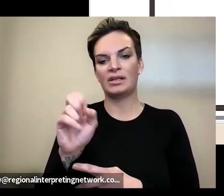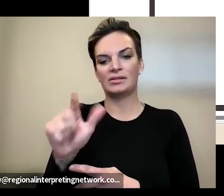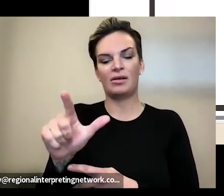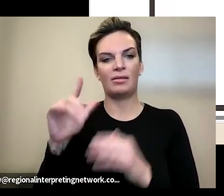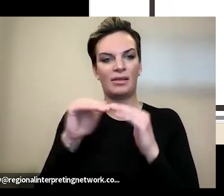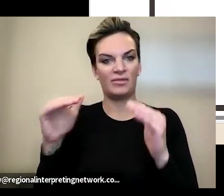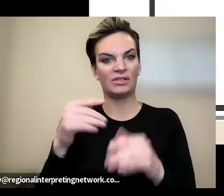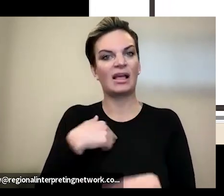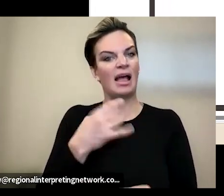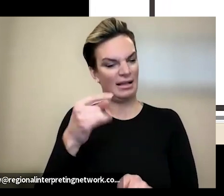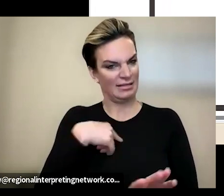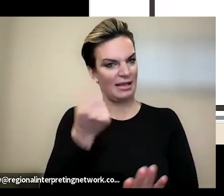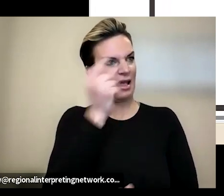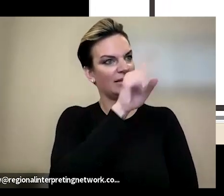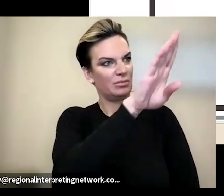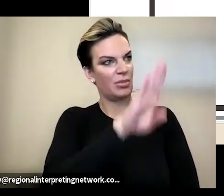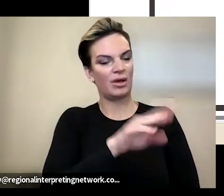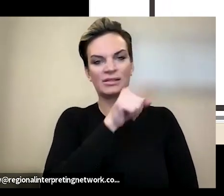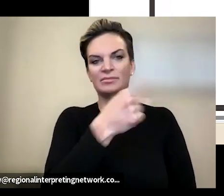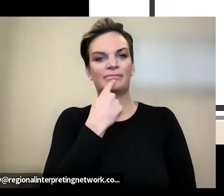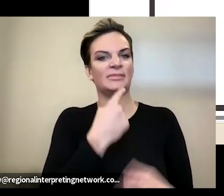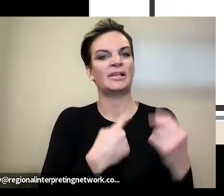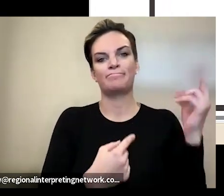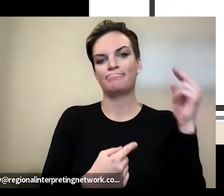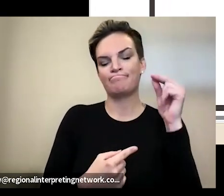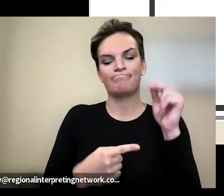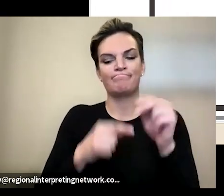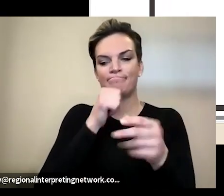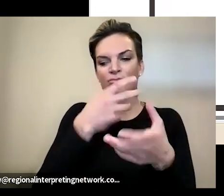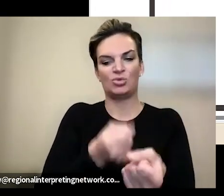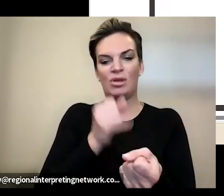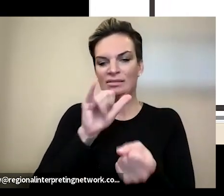checking my melatonin levels and they said that they couldn't do it, it was too unreliable. She said